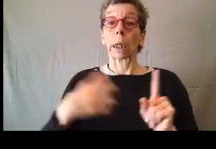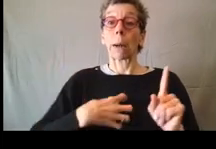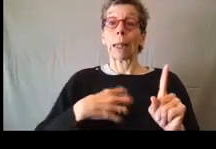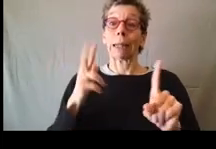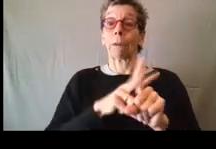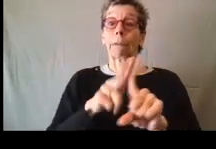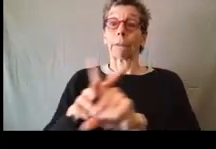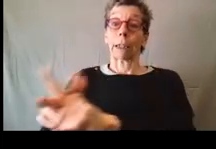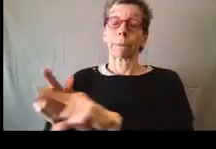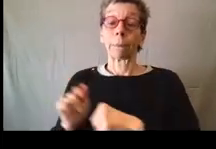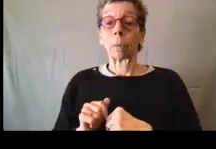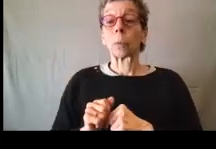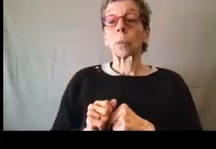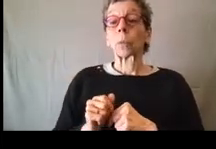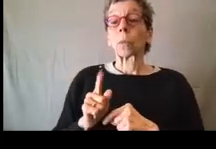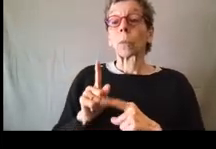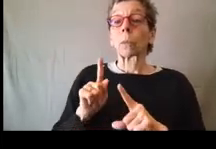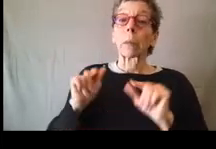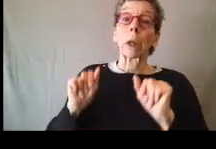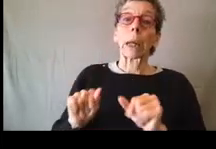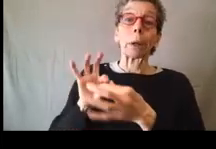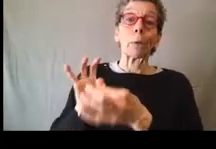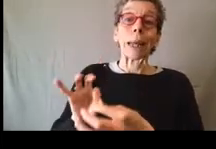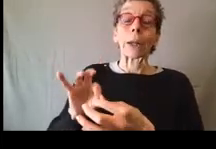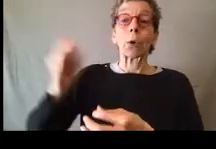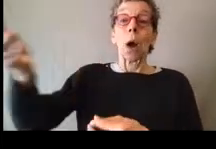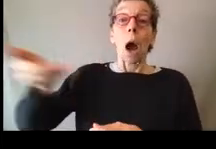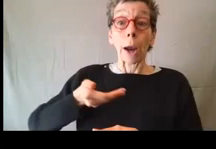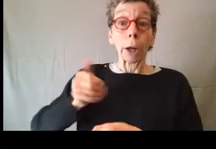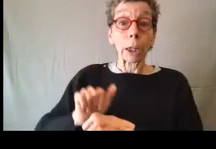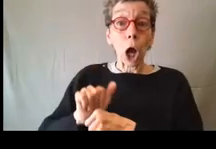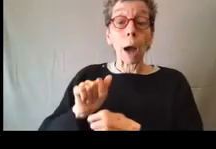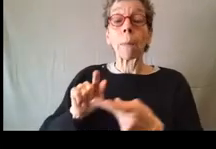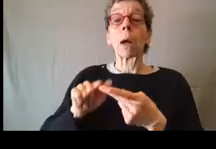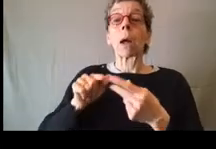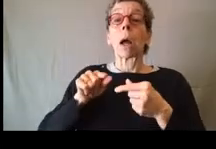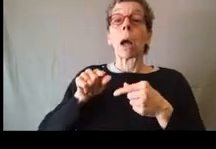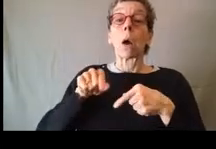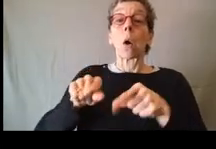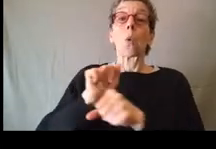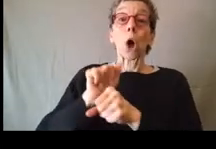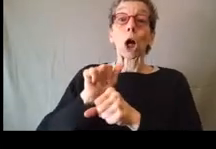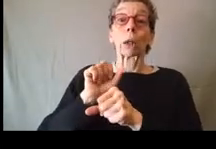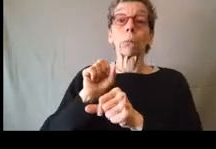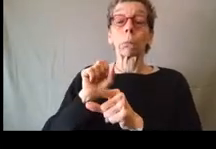actions characterized as either job acquisition, working conditions or job retention violations.